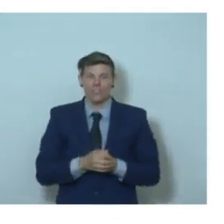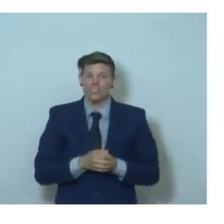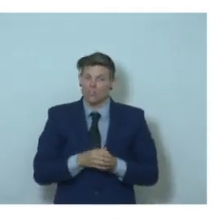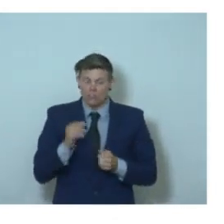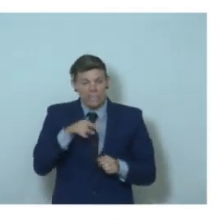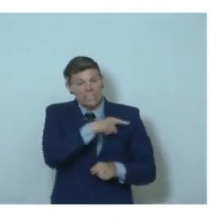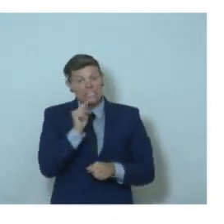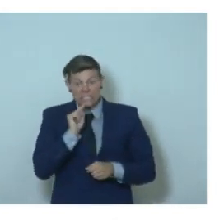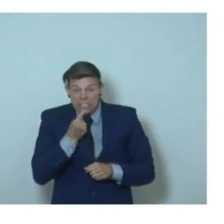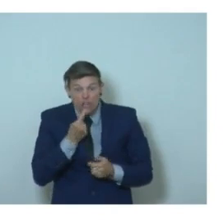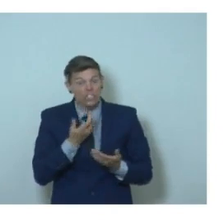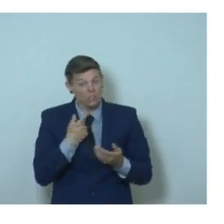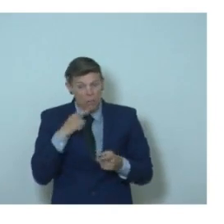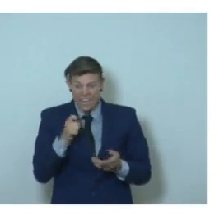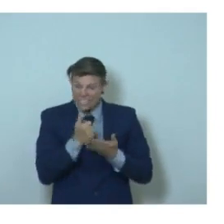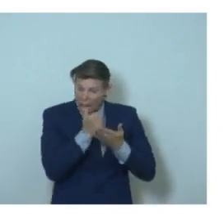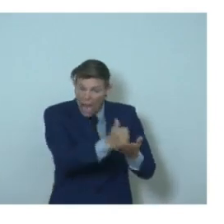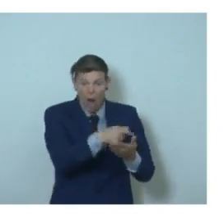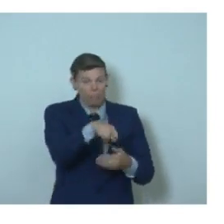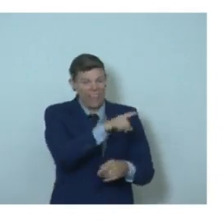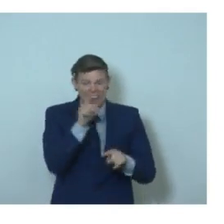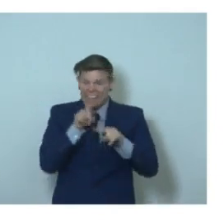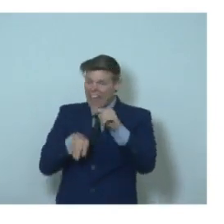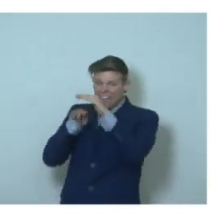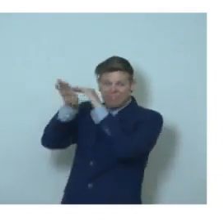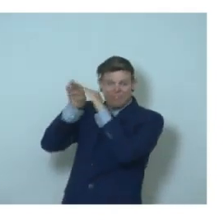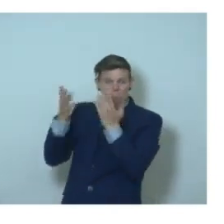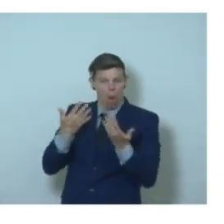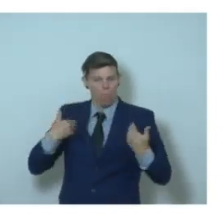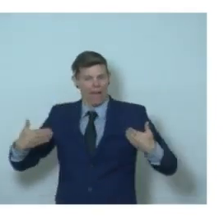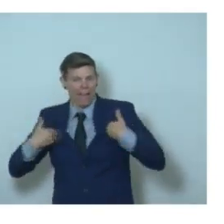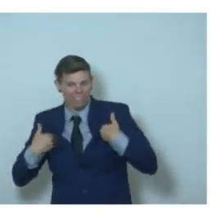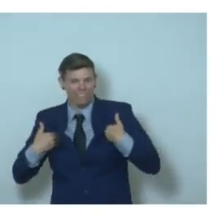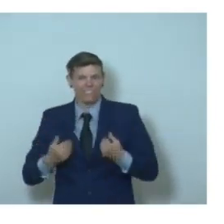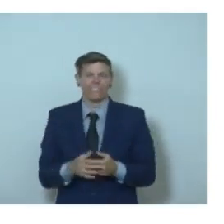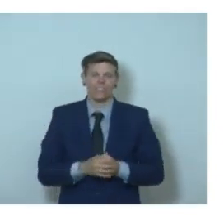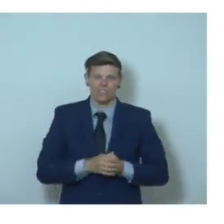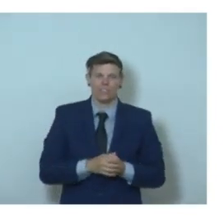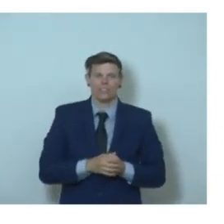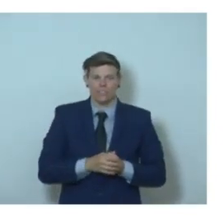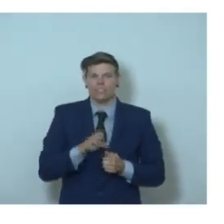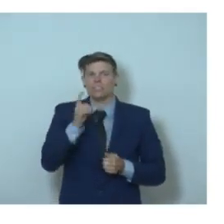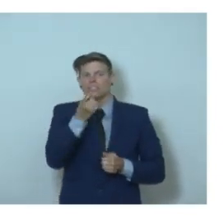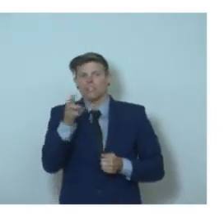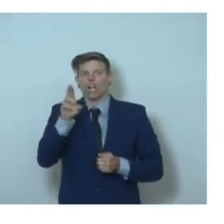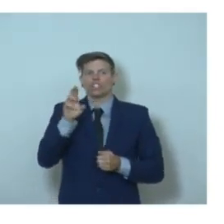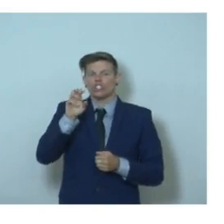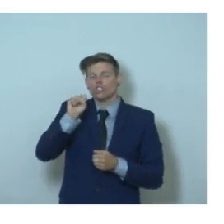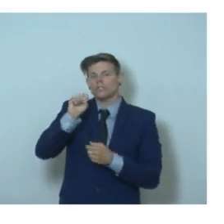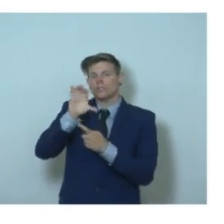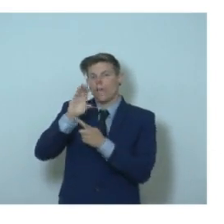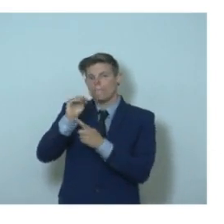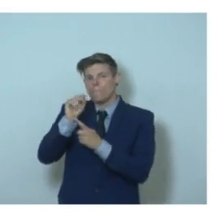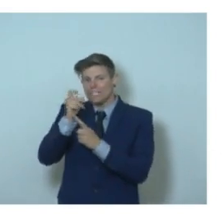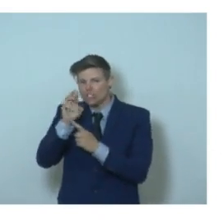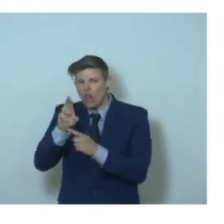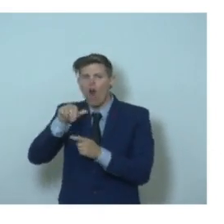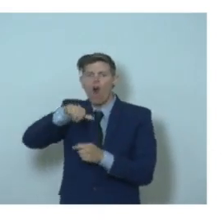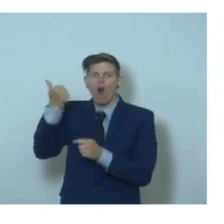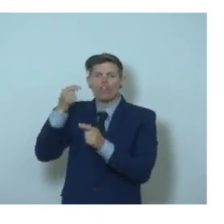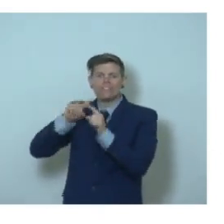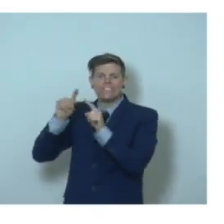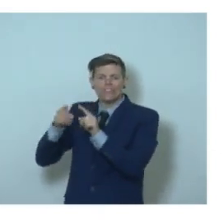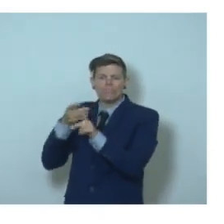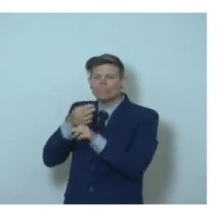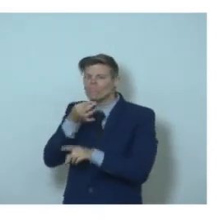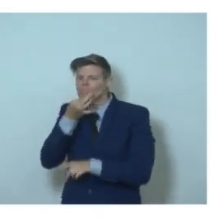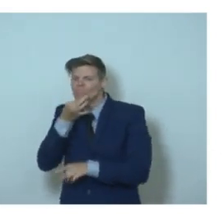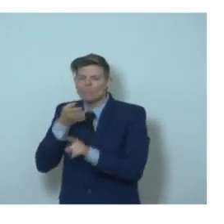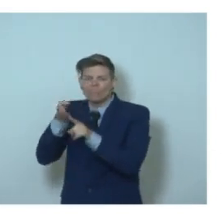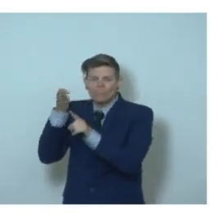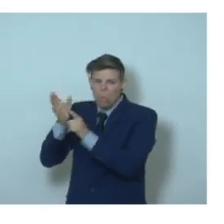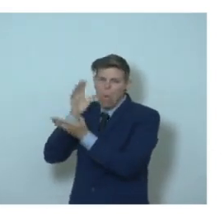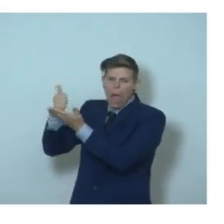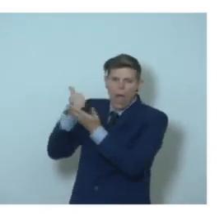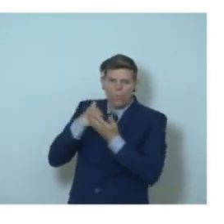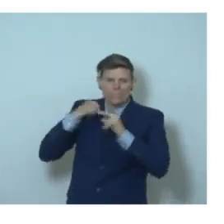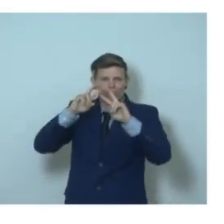PING MOST ENORMOUS VULNERABLE TO REALLY SERIOUS ILLNESS AND SO I WANTED TO I REALLY APPRECIATE DR. SMELTZER AND LANDON AND OTHERS IN EPIDEMIOLOGY TO PUT THIS TOGETHER.